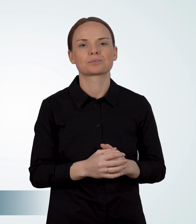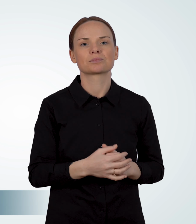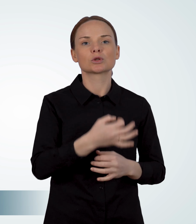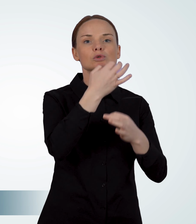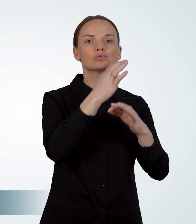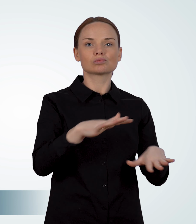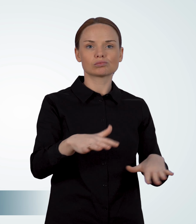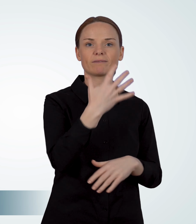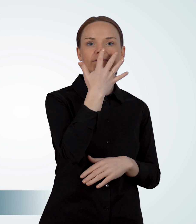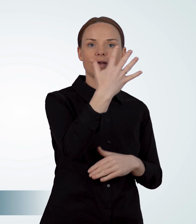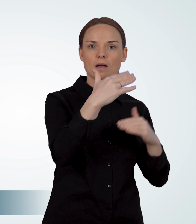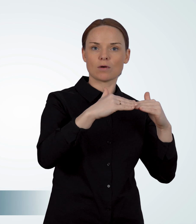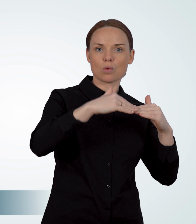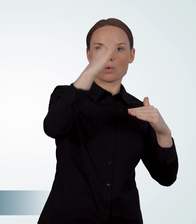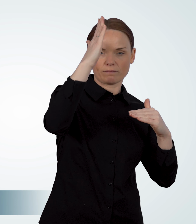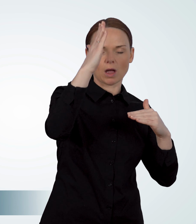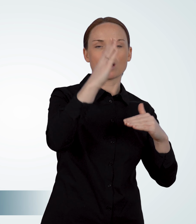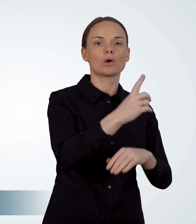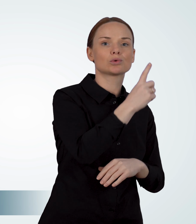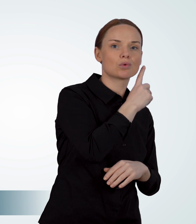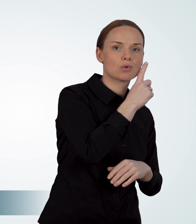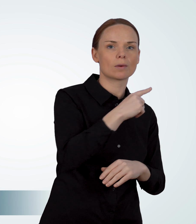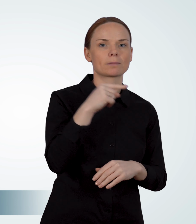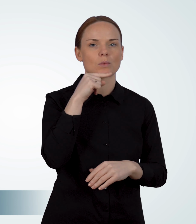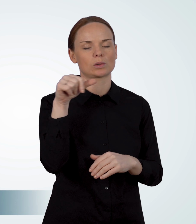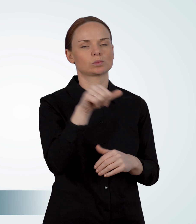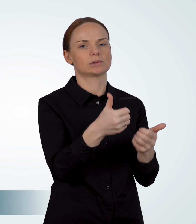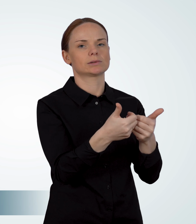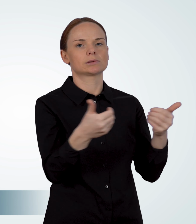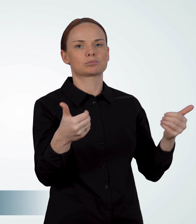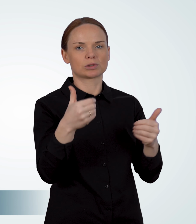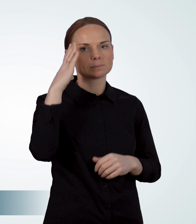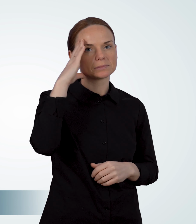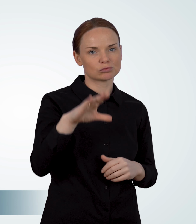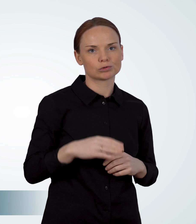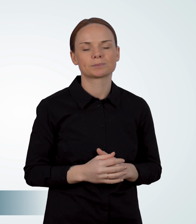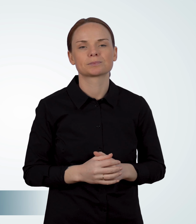• children 5 years of age or older of opposite sex should have separate bedrooms